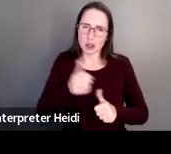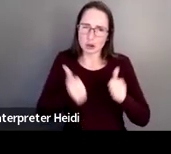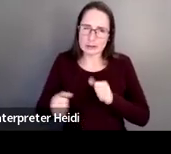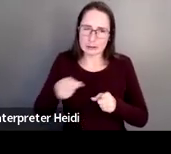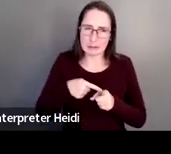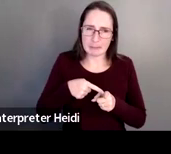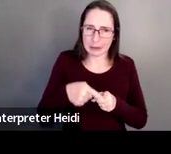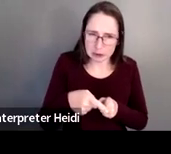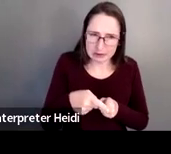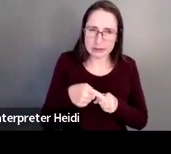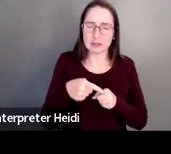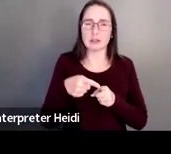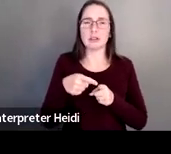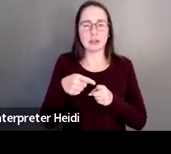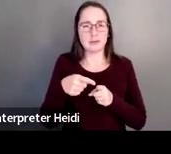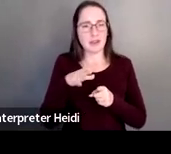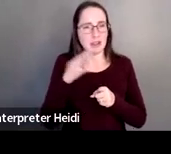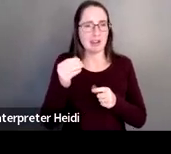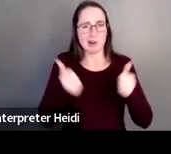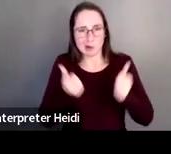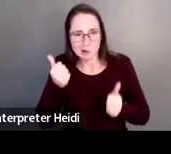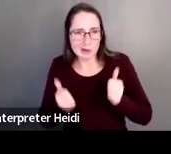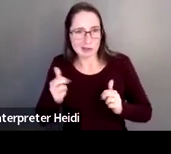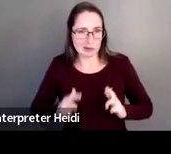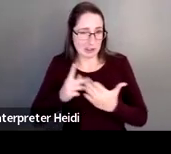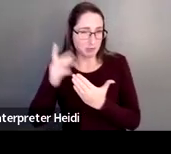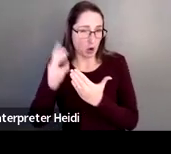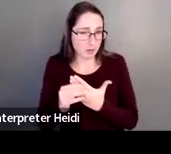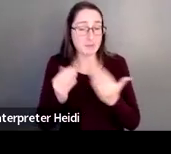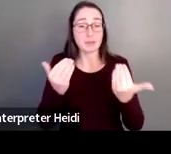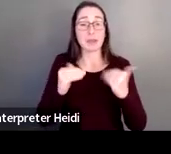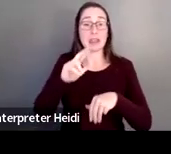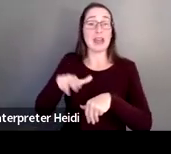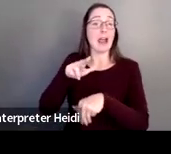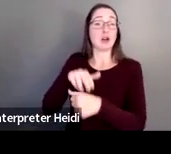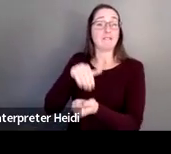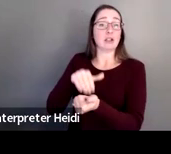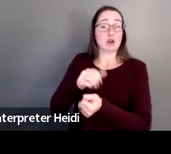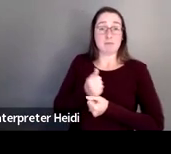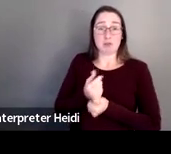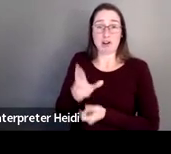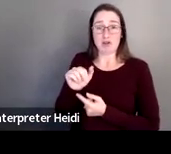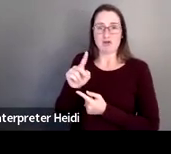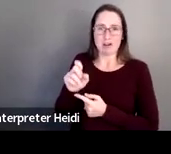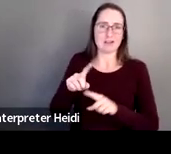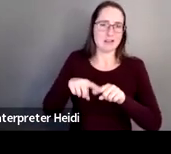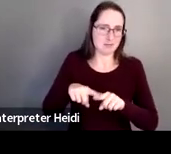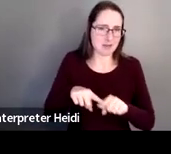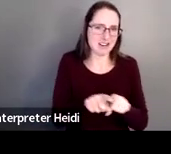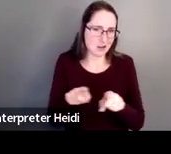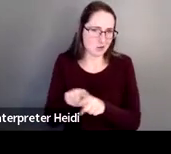31% to 90%. Also, depending on which specialty they are in and which residency program. And